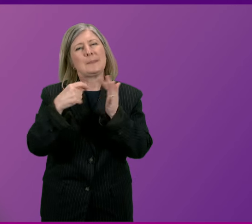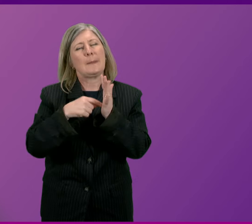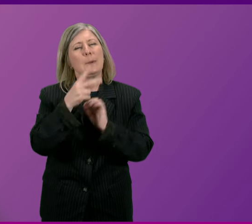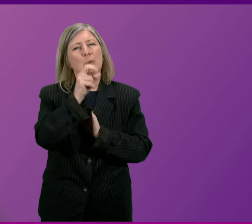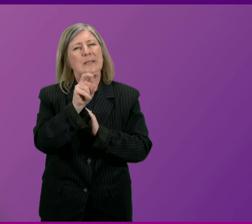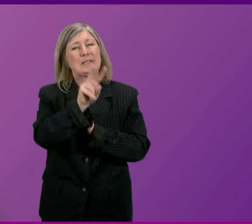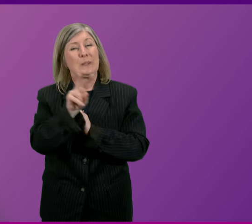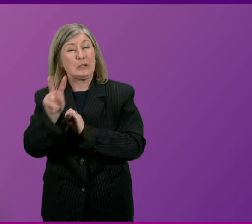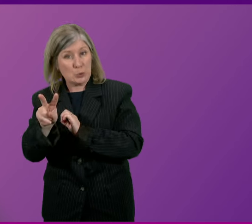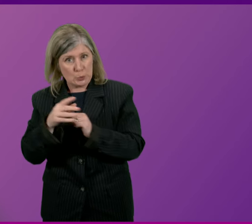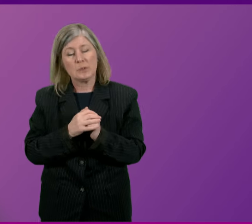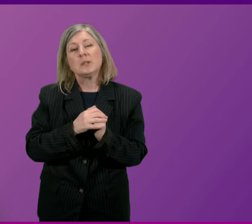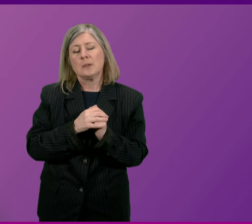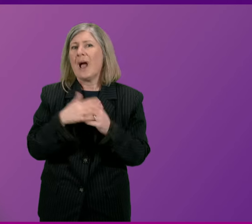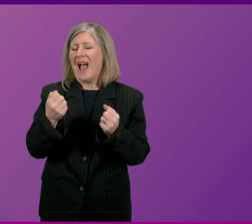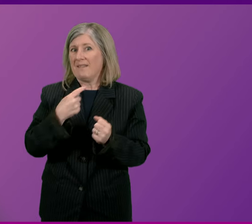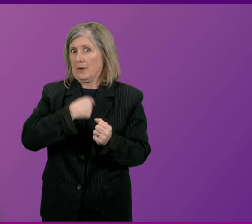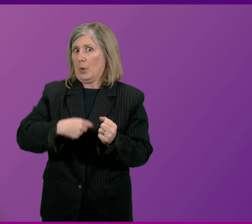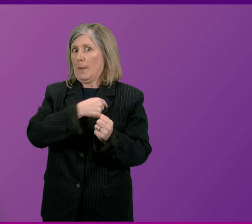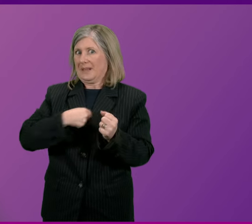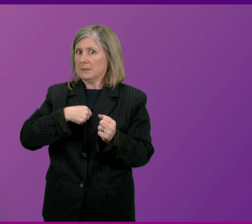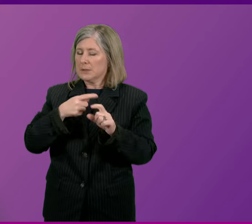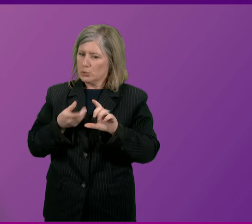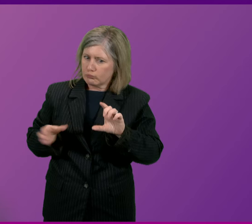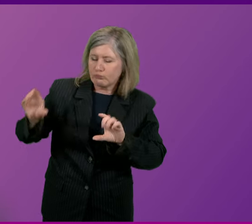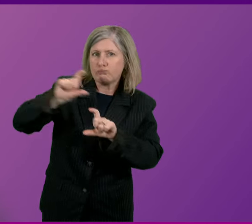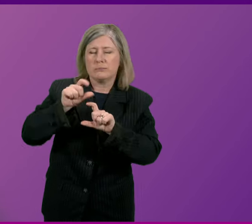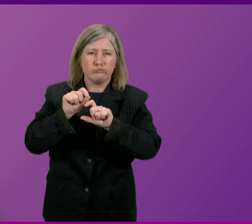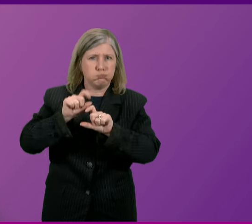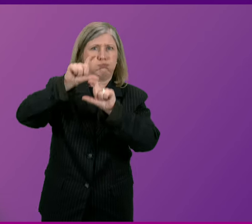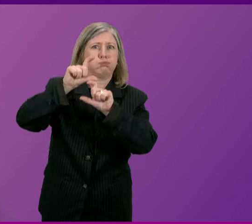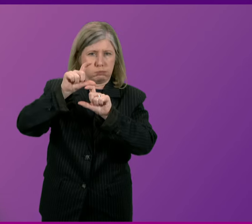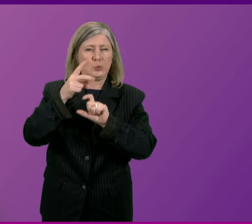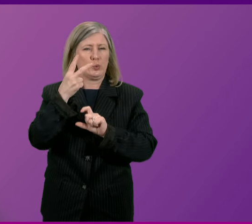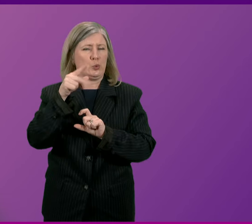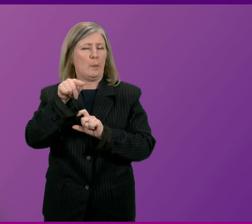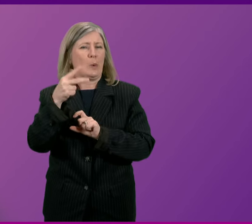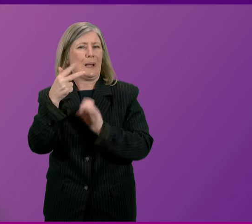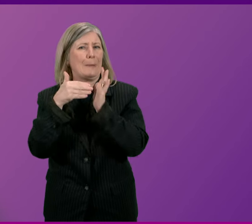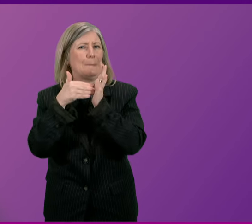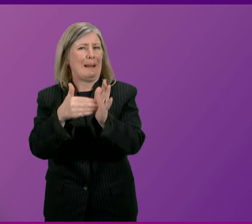by a commitment to double annual funding for suicide prevention to £2.8 million by 2026. We